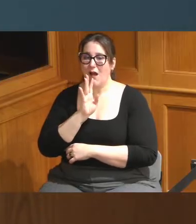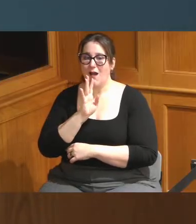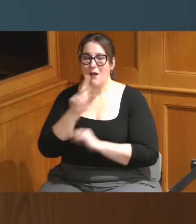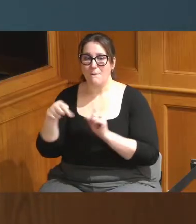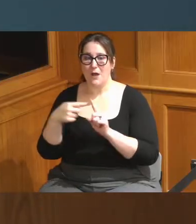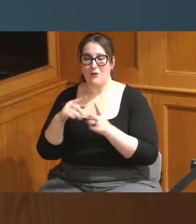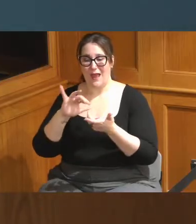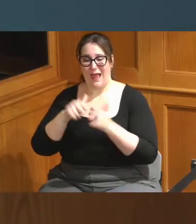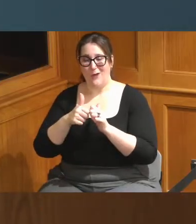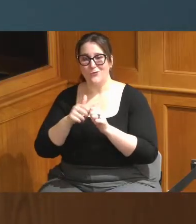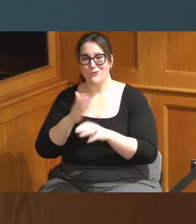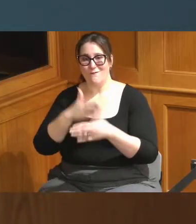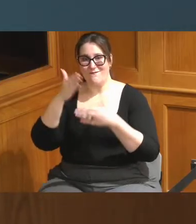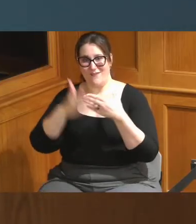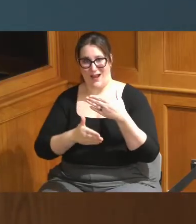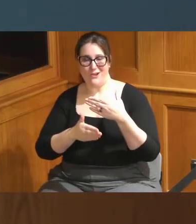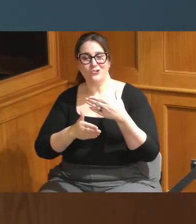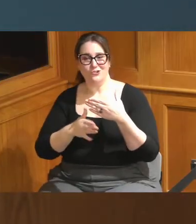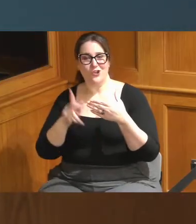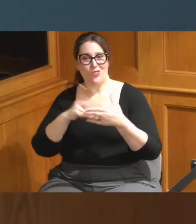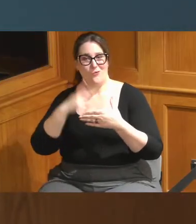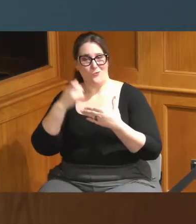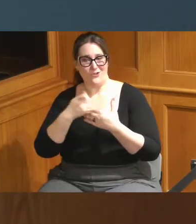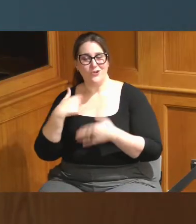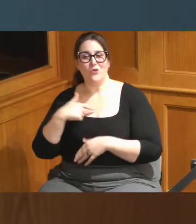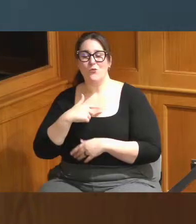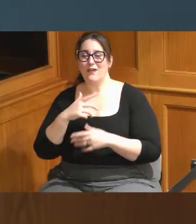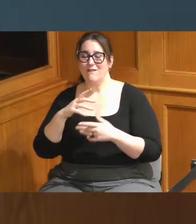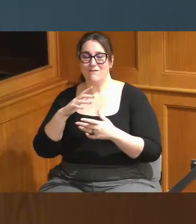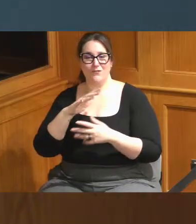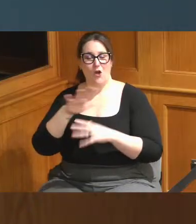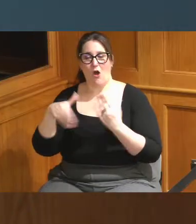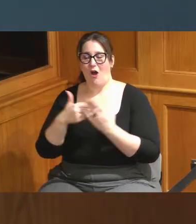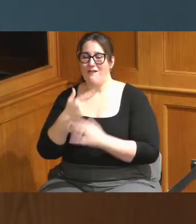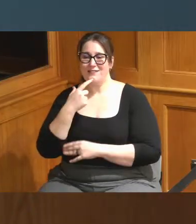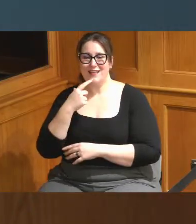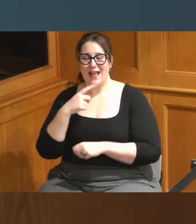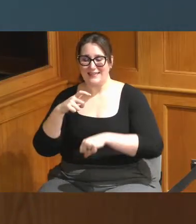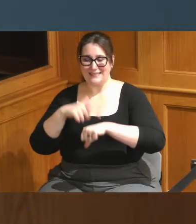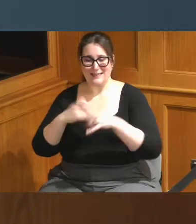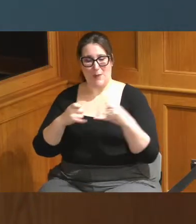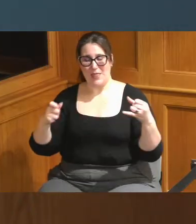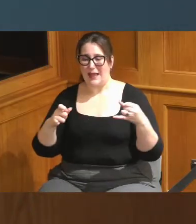out the banks. we all have said it's high time. But we've been working on the banks and and our